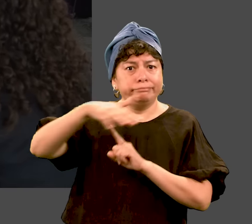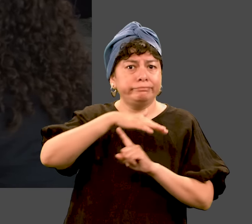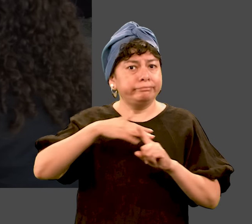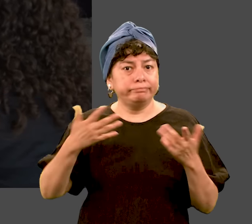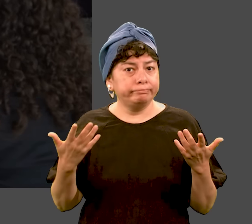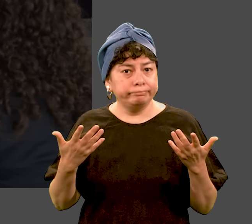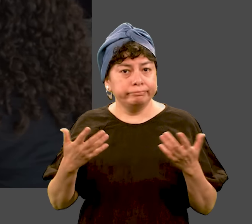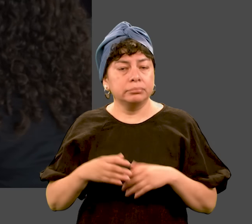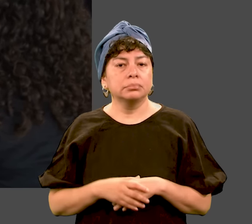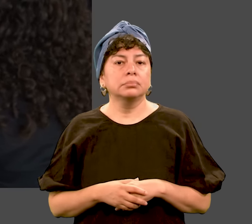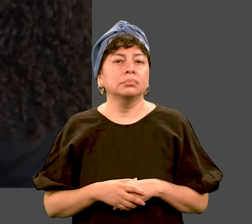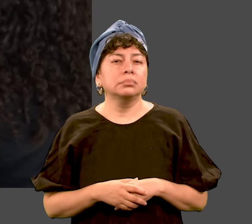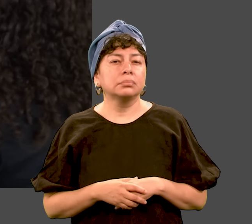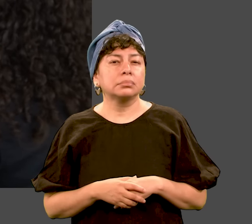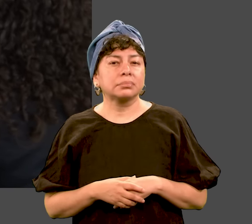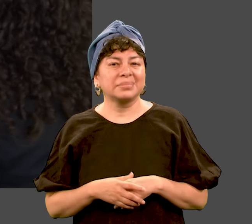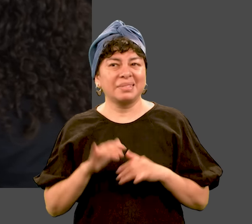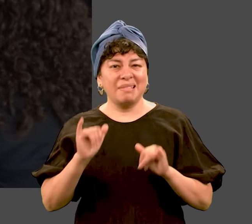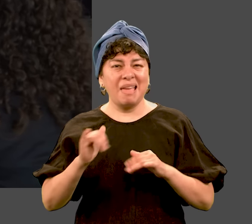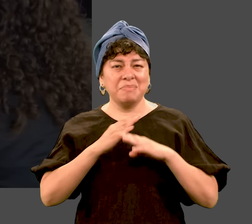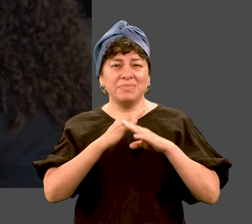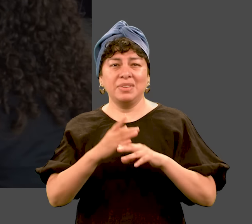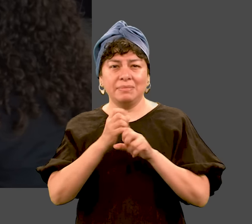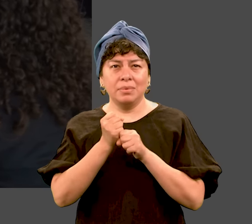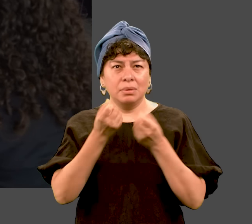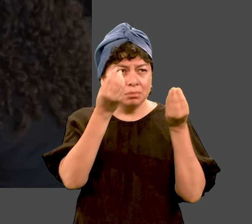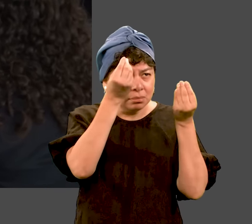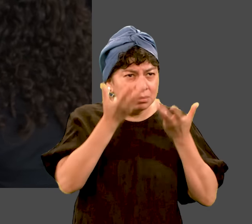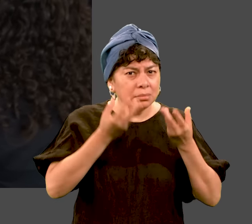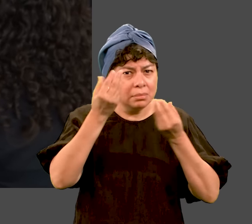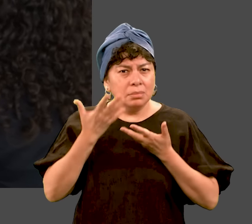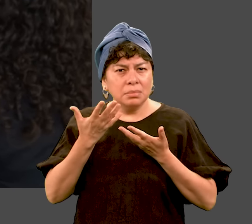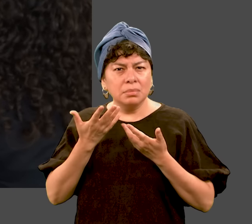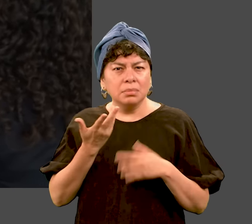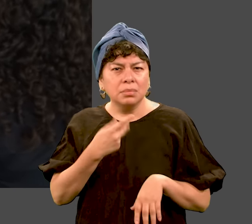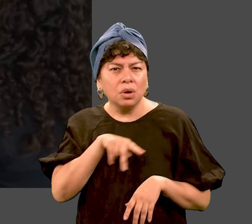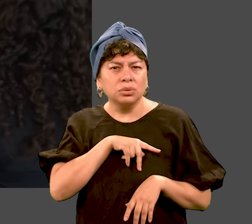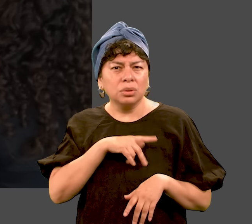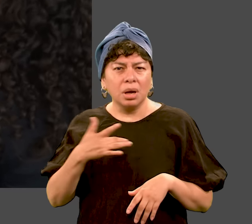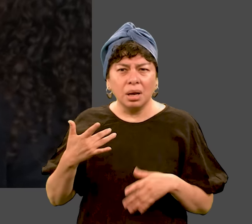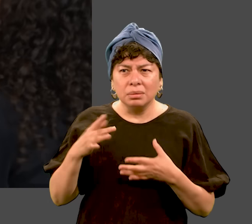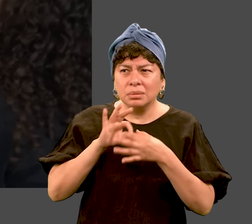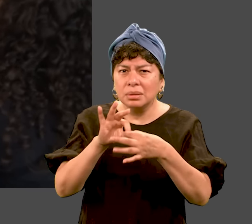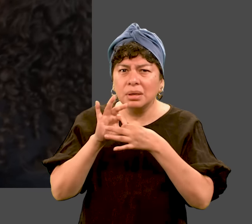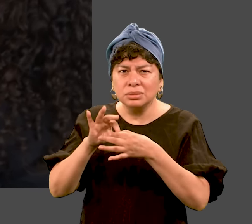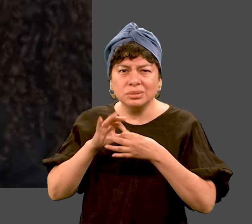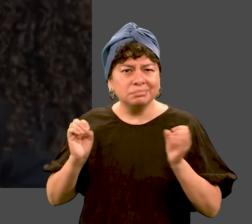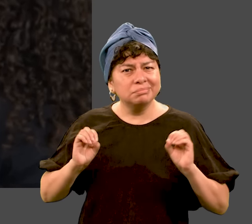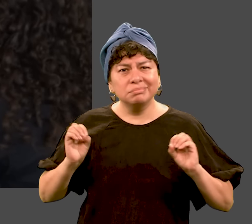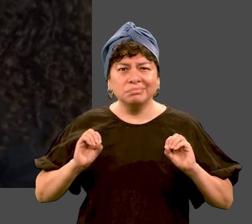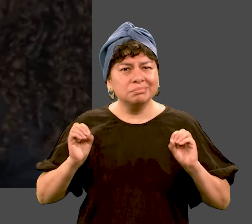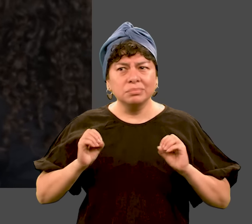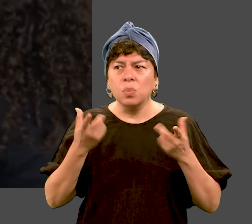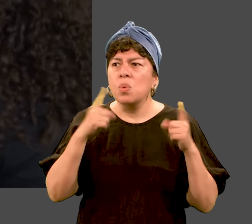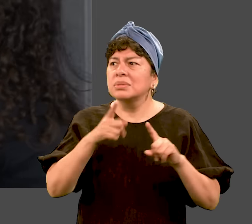And what that did was prevented us from getting first-hand experiences and figuring out our own sense of embodied experience in the world.